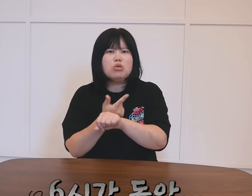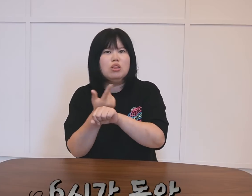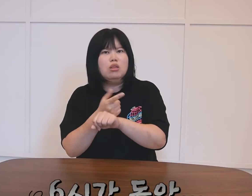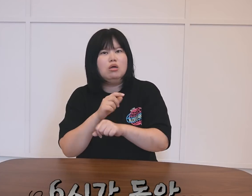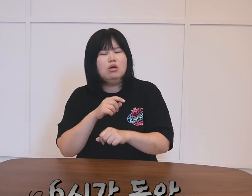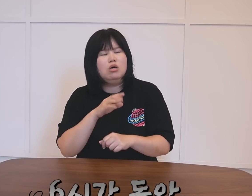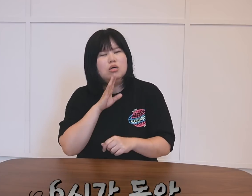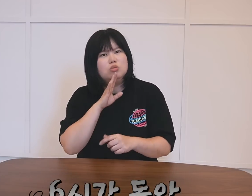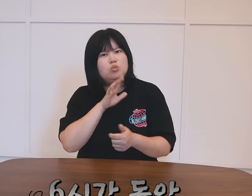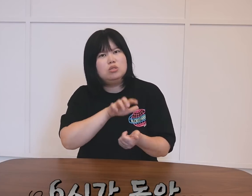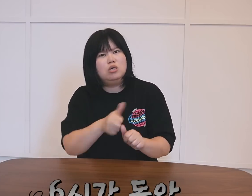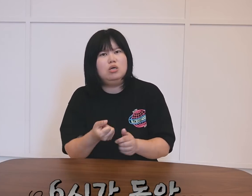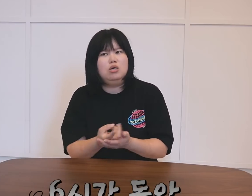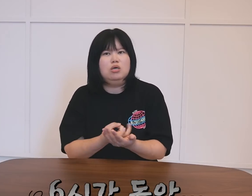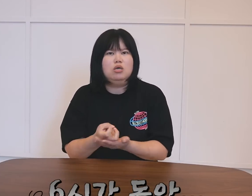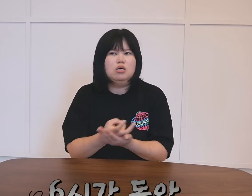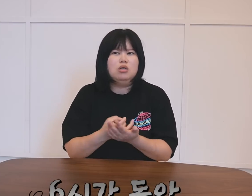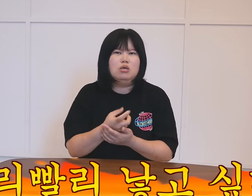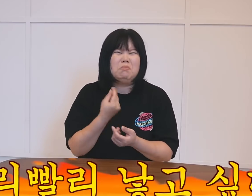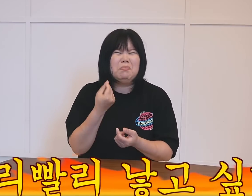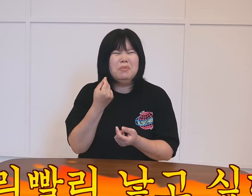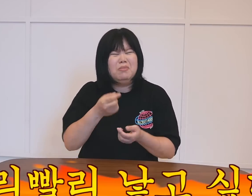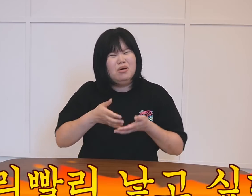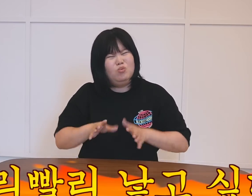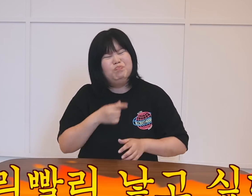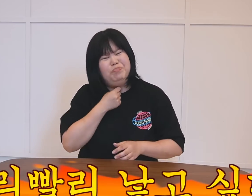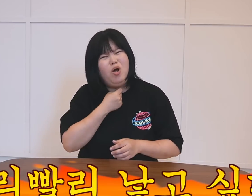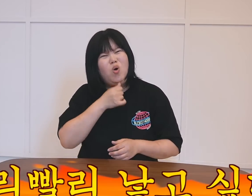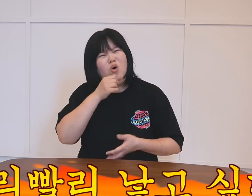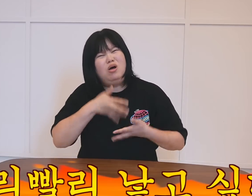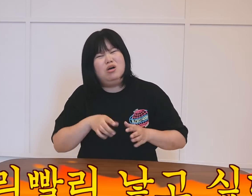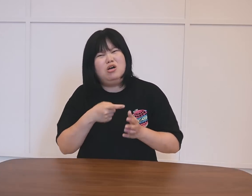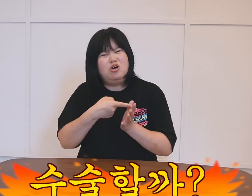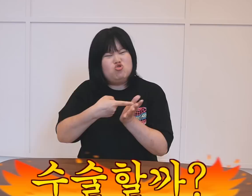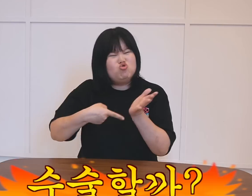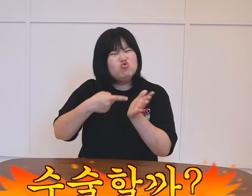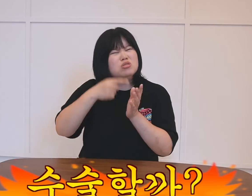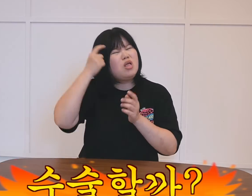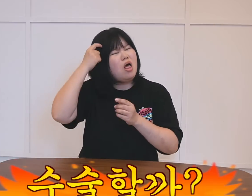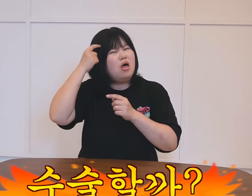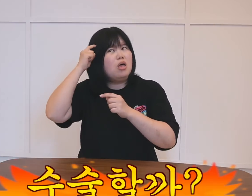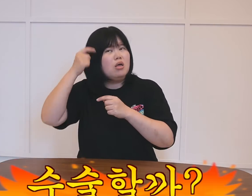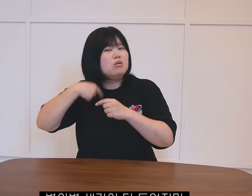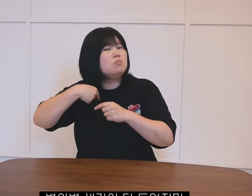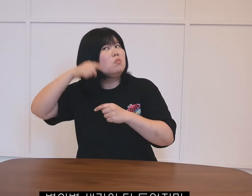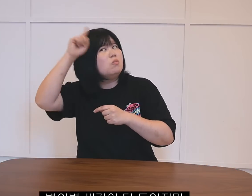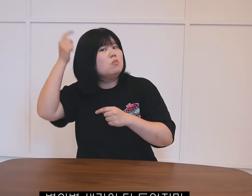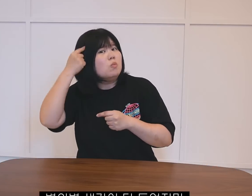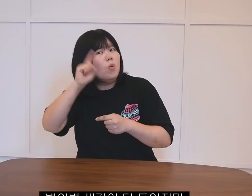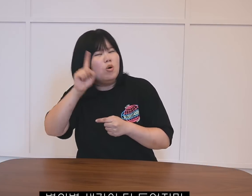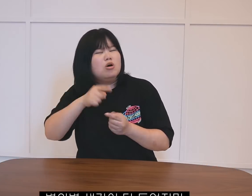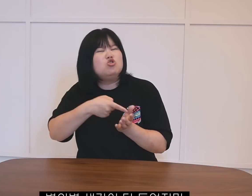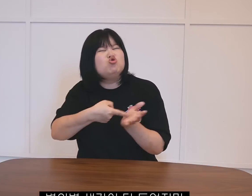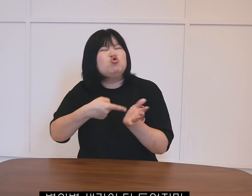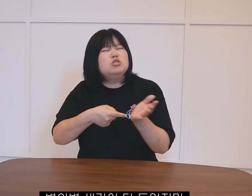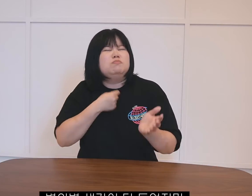6 hours of time... I want to give birth quickly. Should I just do surgery? I had all kinds of thoughts,